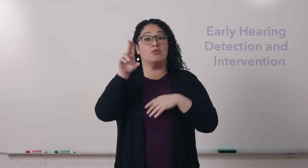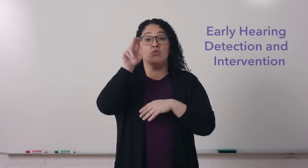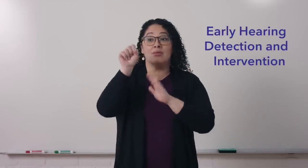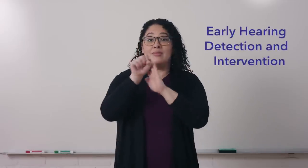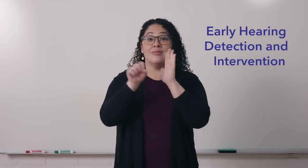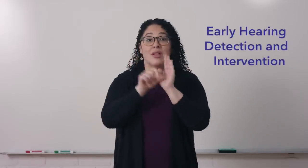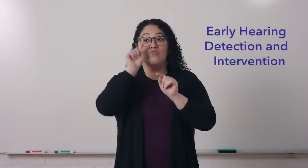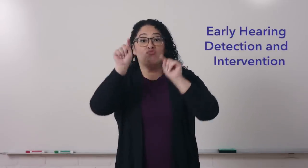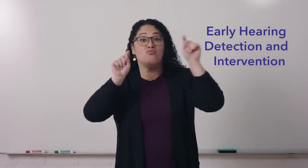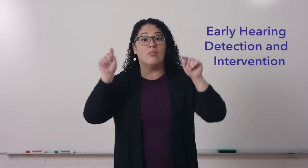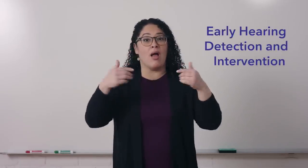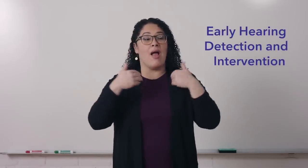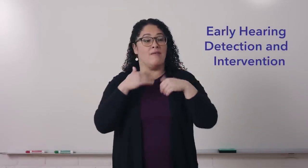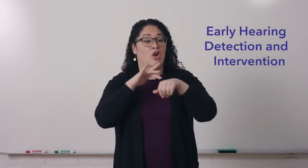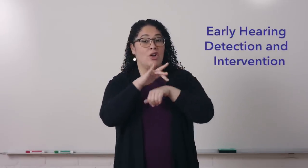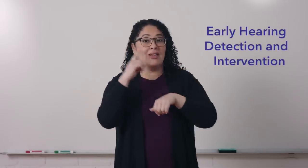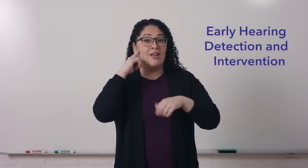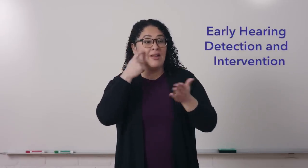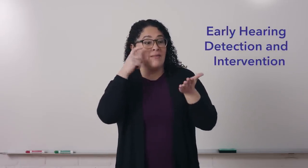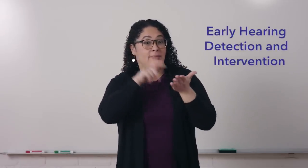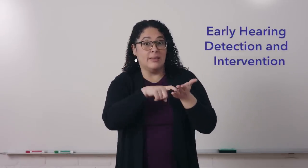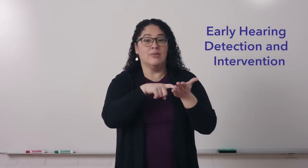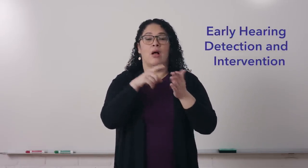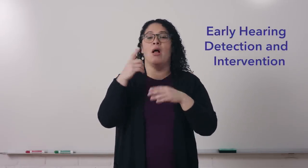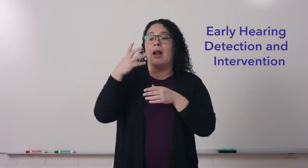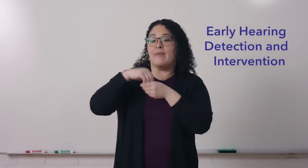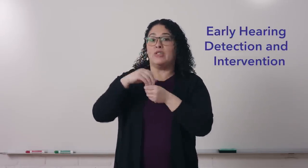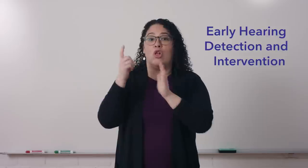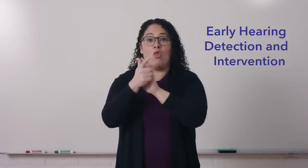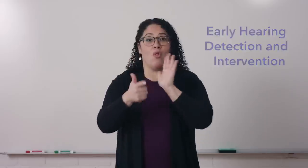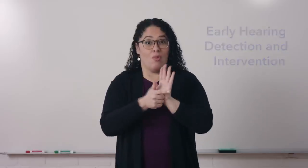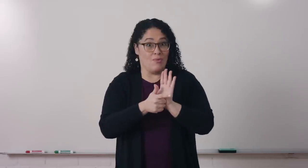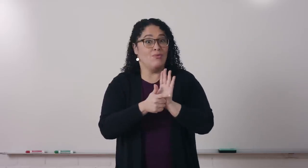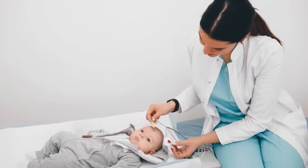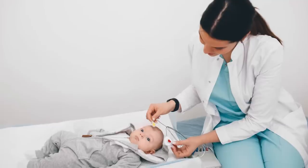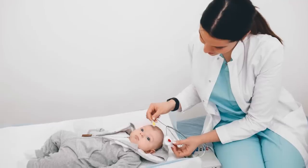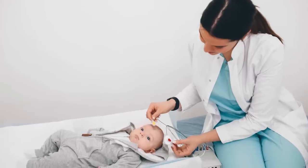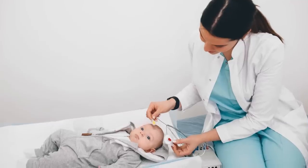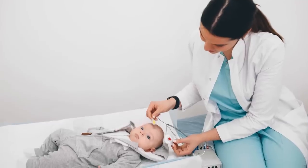Here in the US, many states have Early Hearing Detection and Intervention laws, so most children